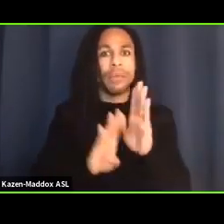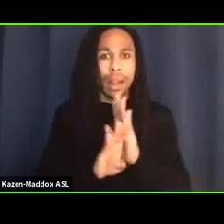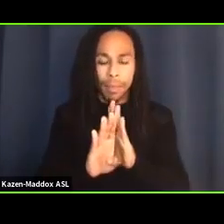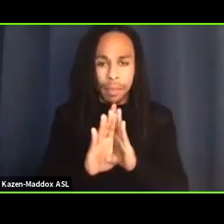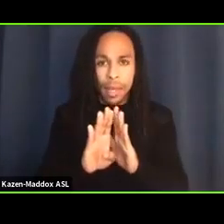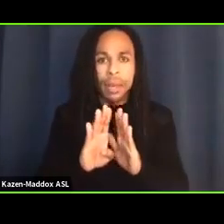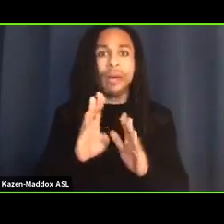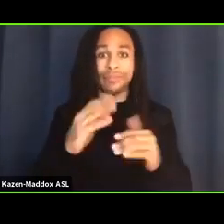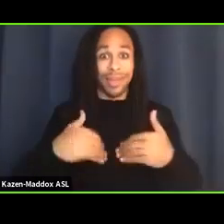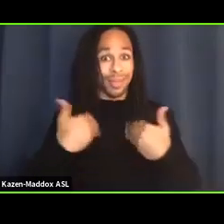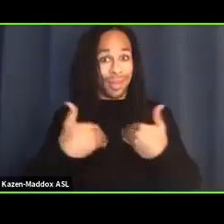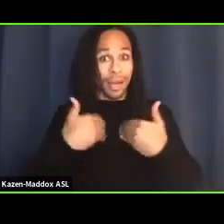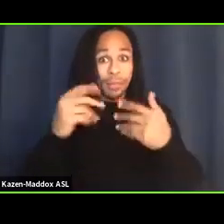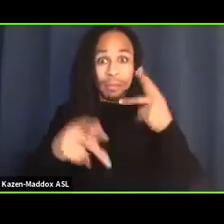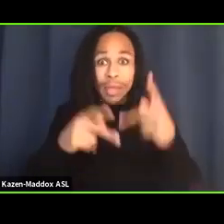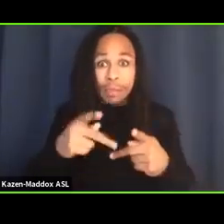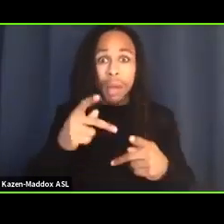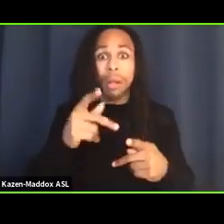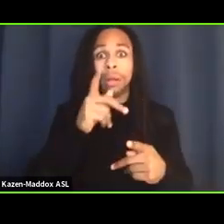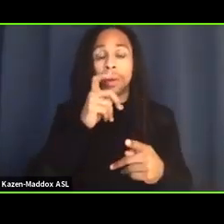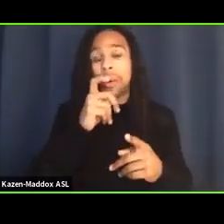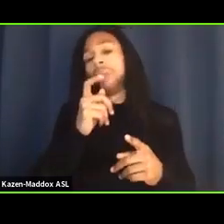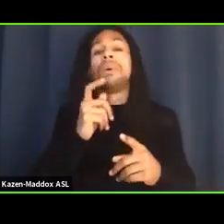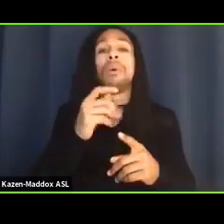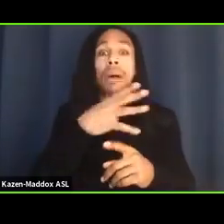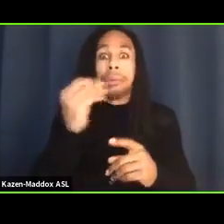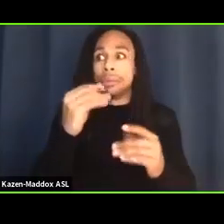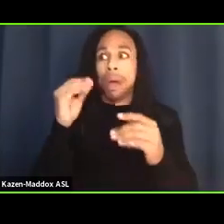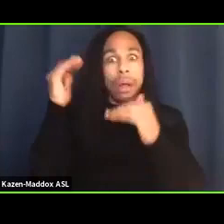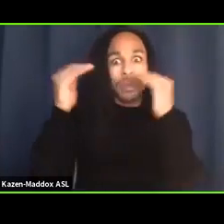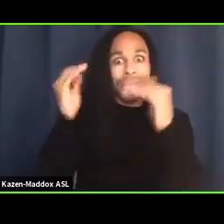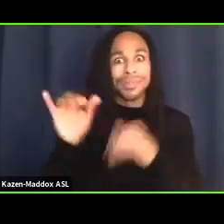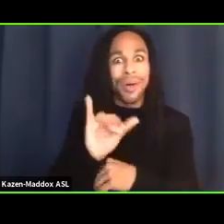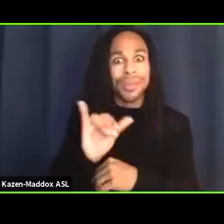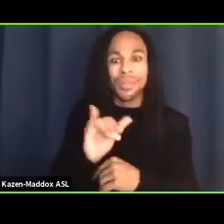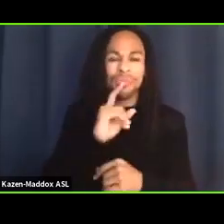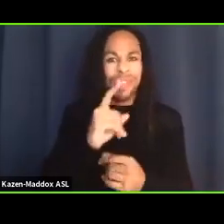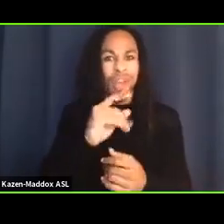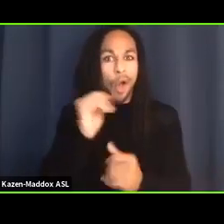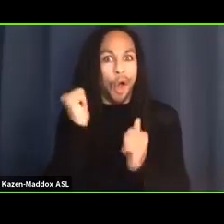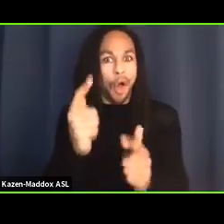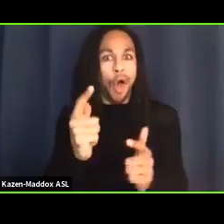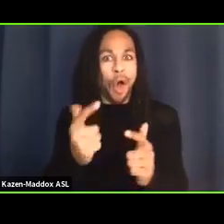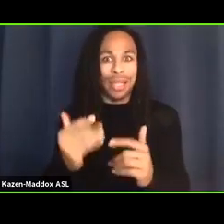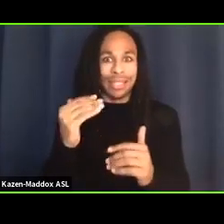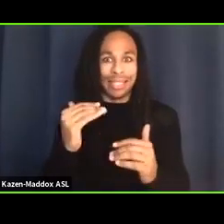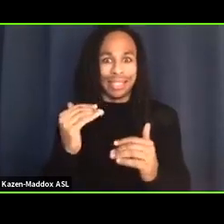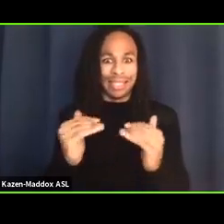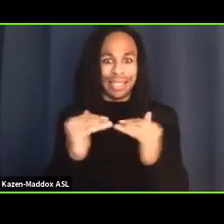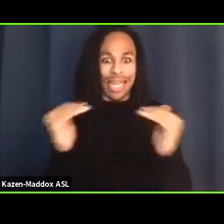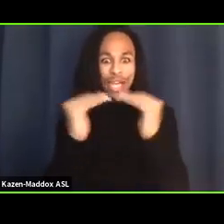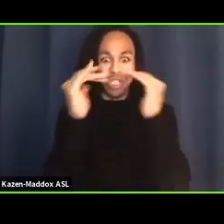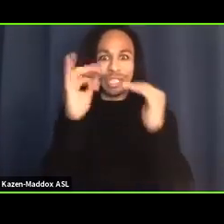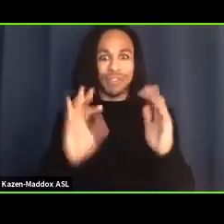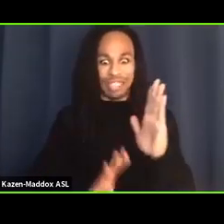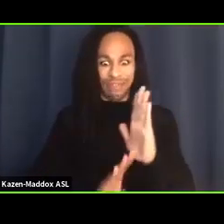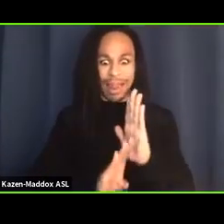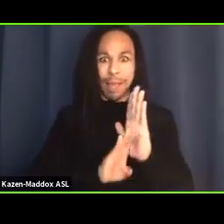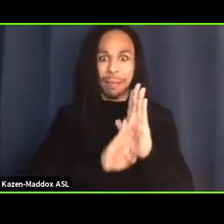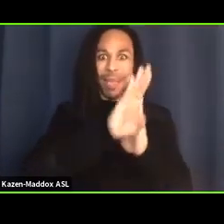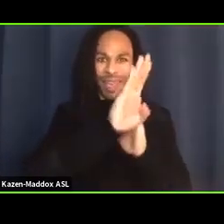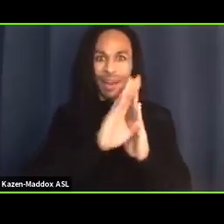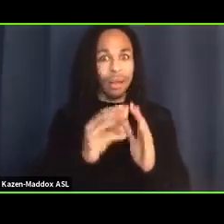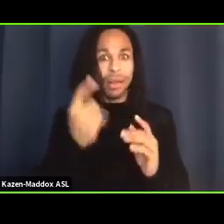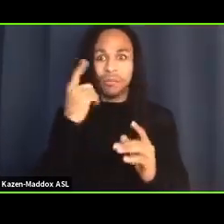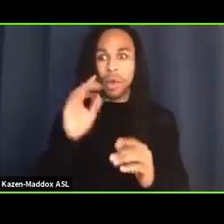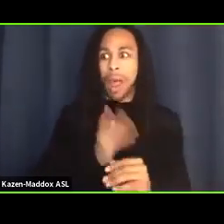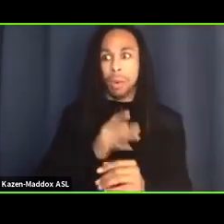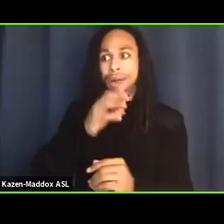provides art services and already within that, it is simply not enough and our education